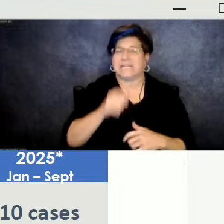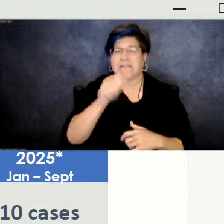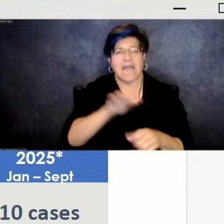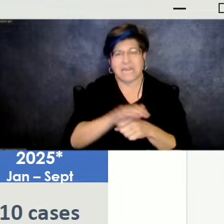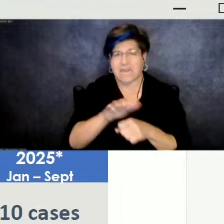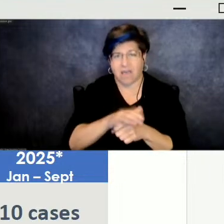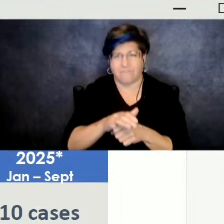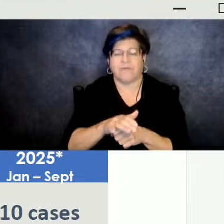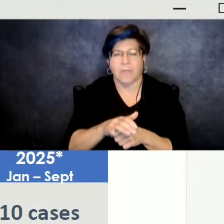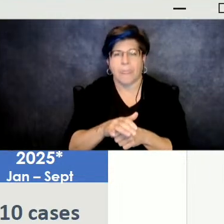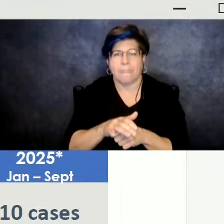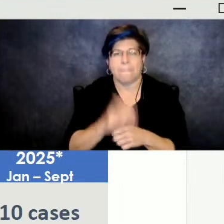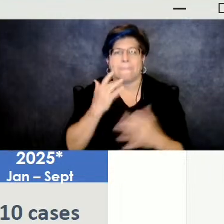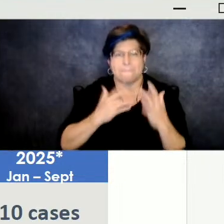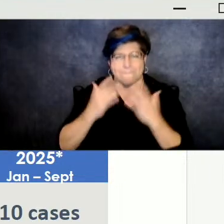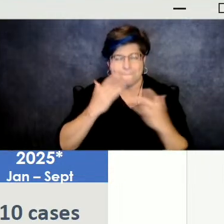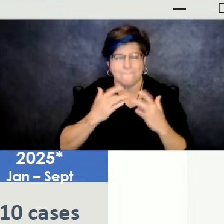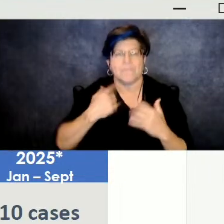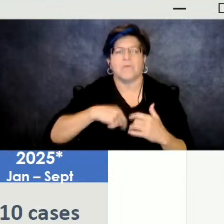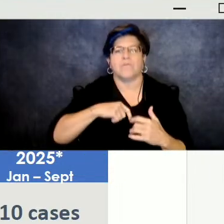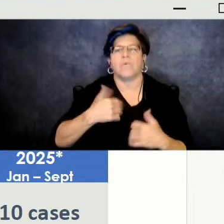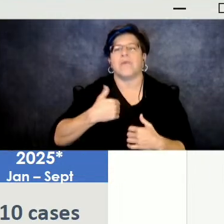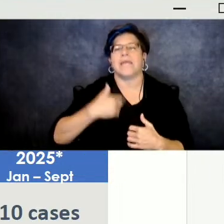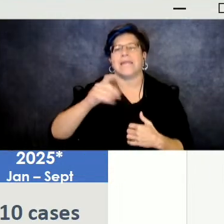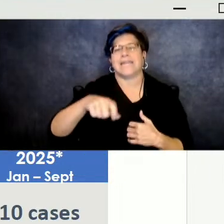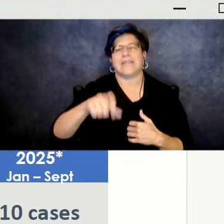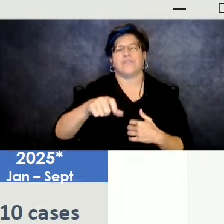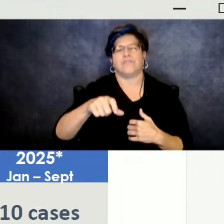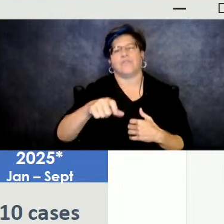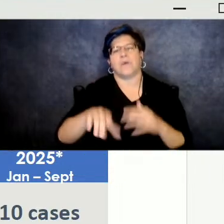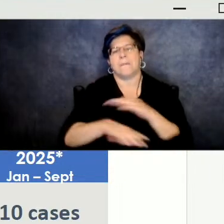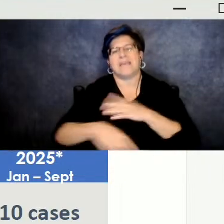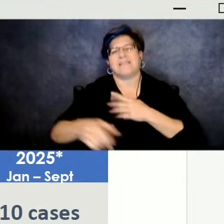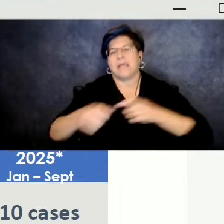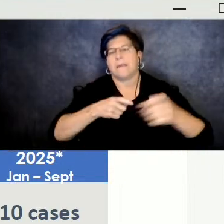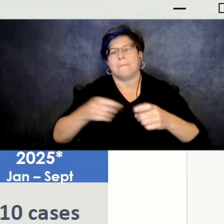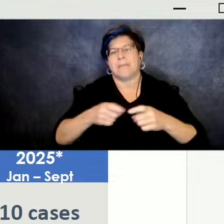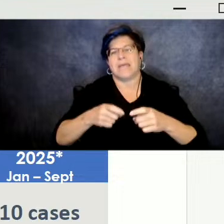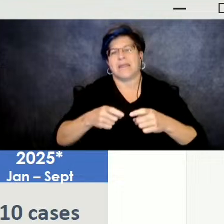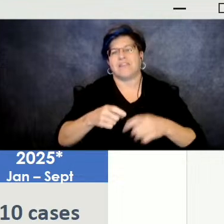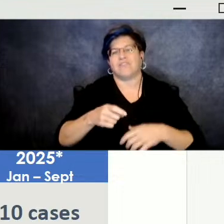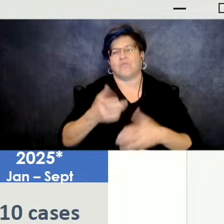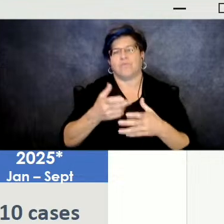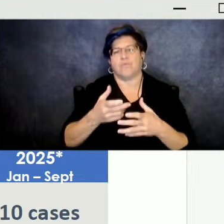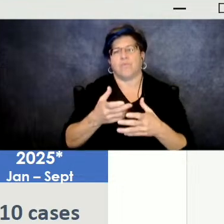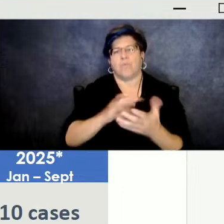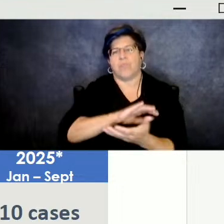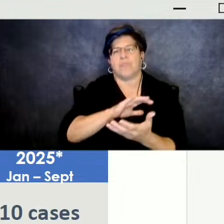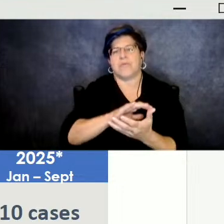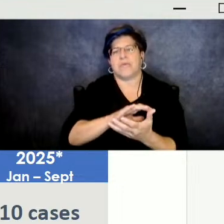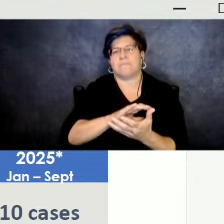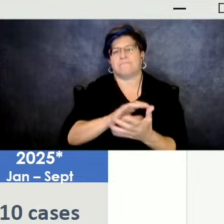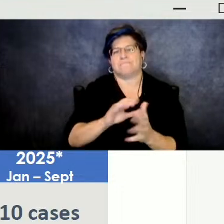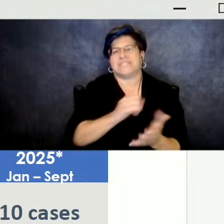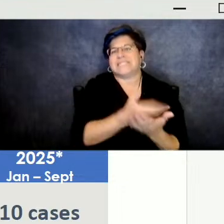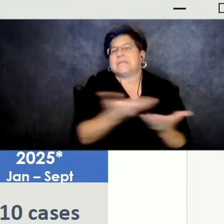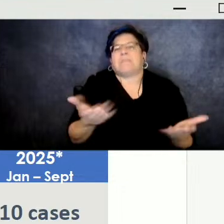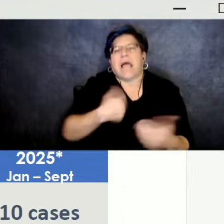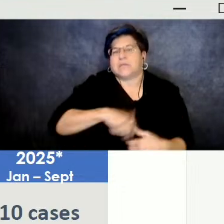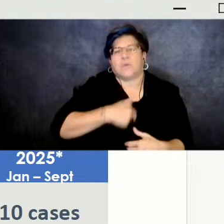RIGHT NOW WE'RE IN A LULL WHERE WE HAVE INADEQUATE SUPPLY AND